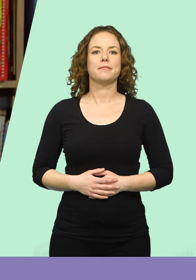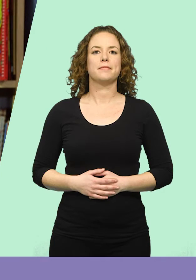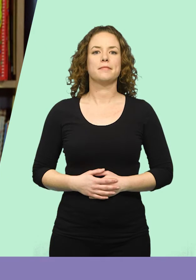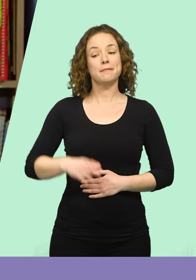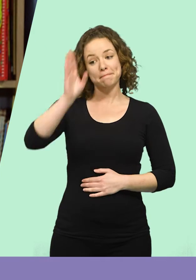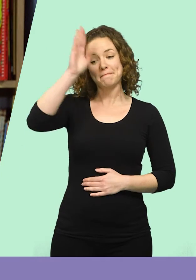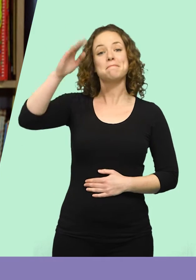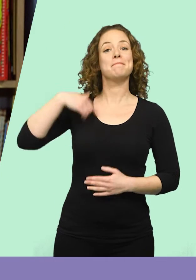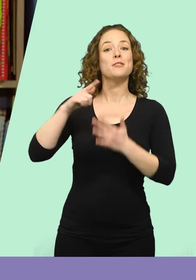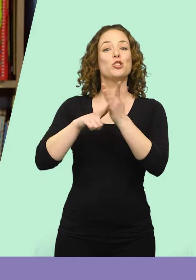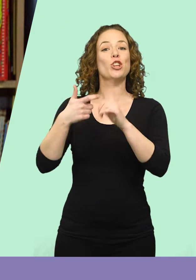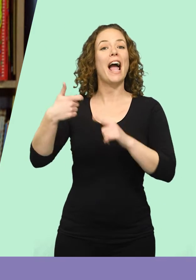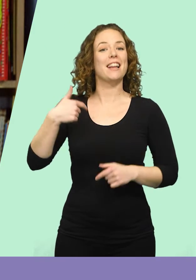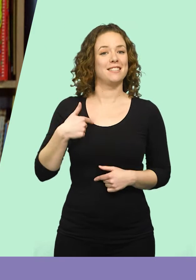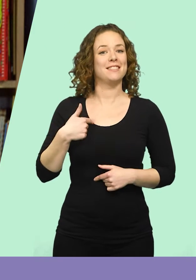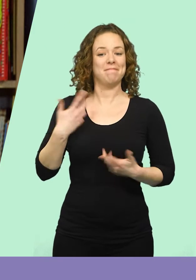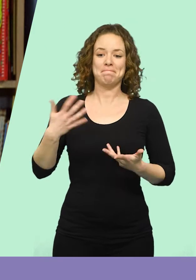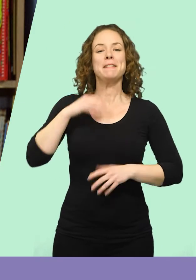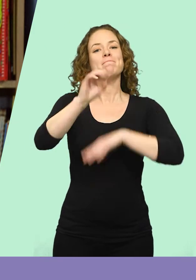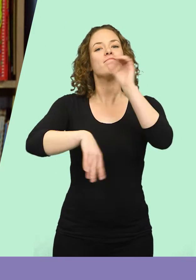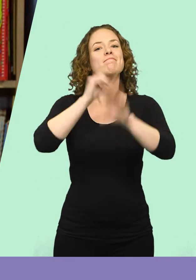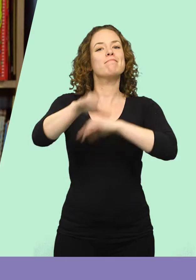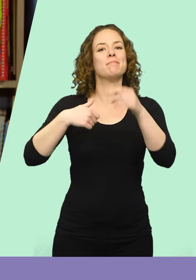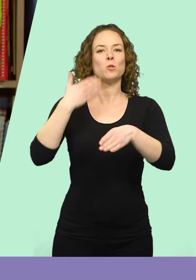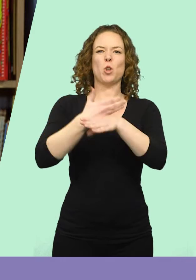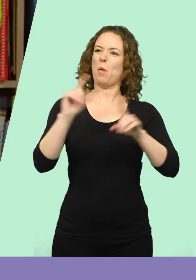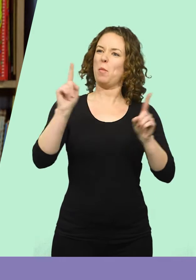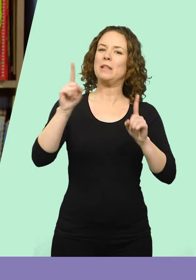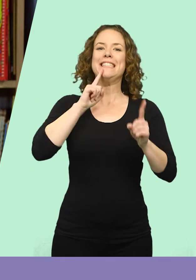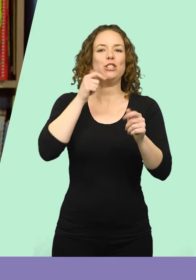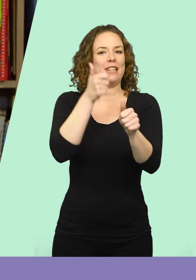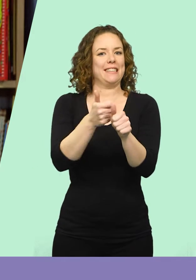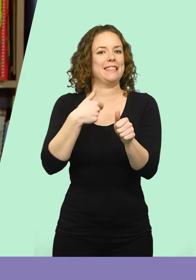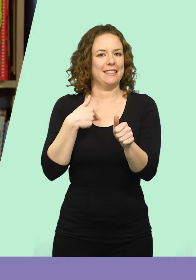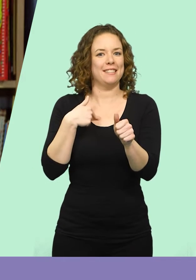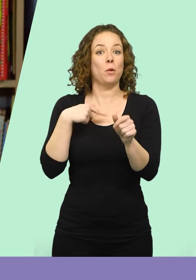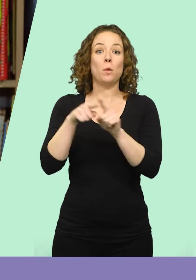Hi, I'm Jack - today I'm going to be talking about my job as a teaching assistant and other jobs that I've had in the past.